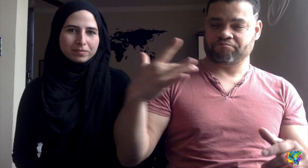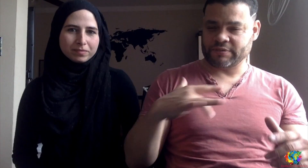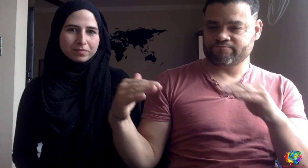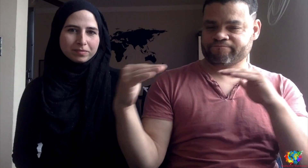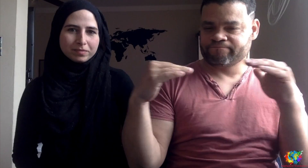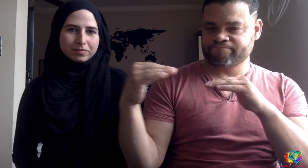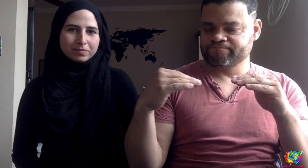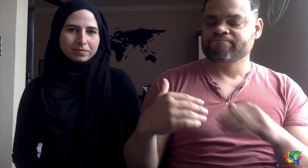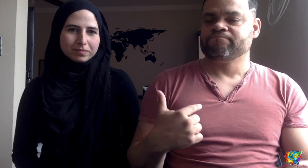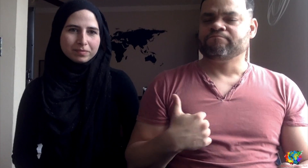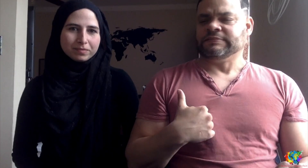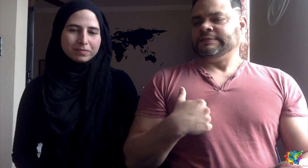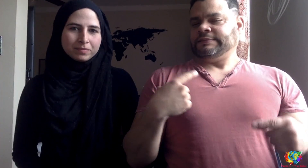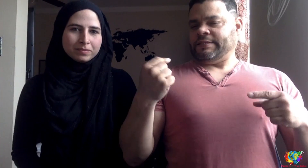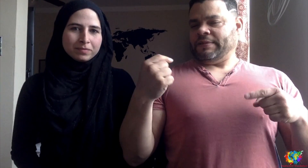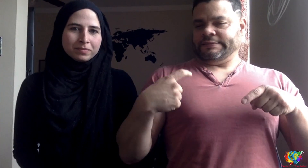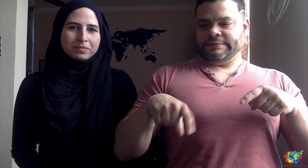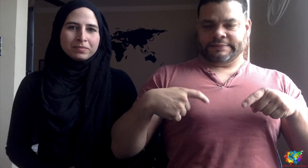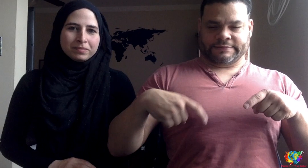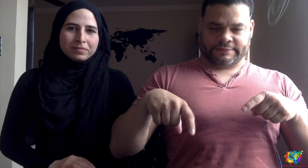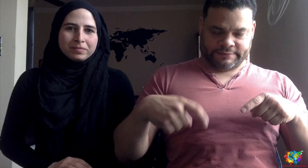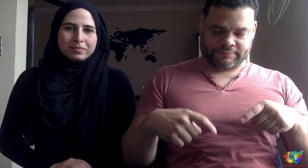Gregory: Also because of the war, I was a bit nervous